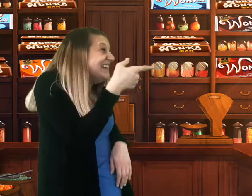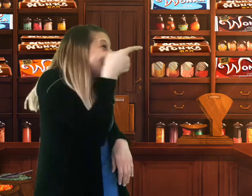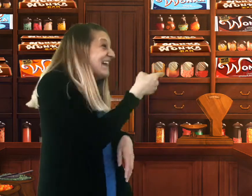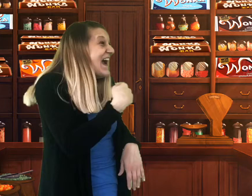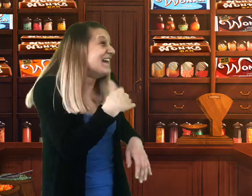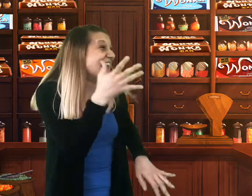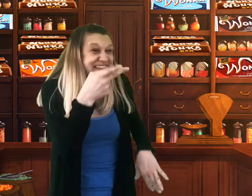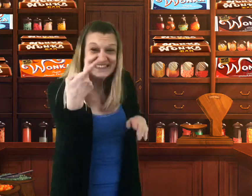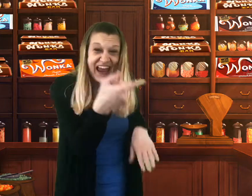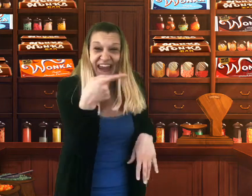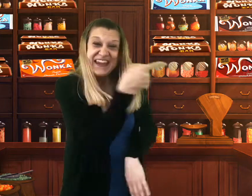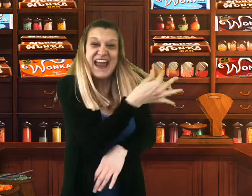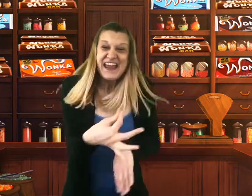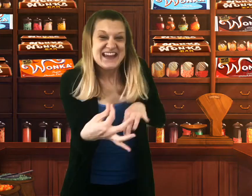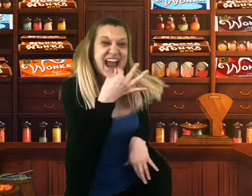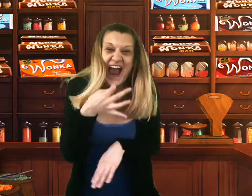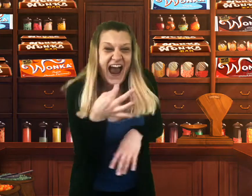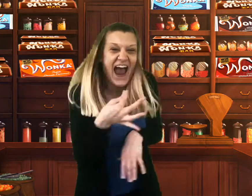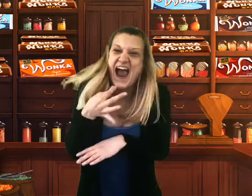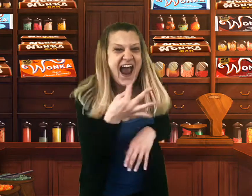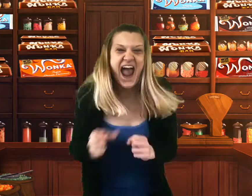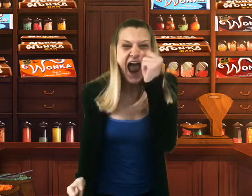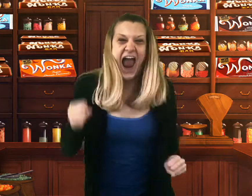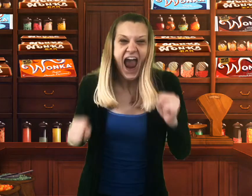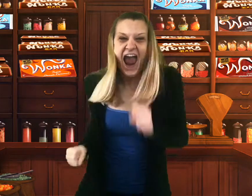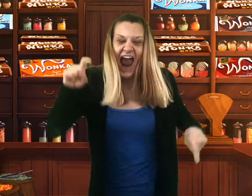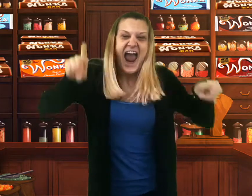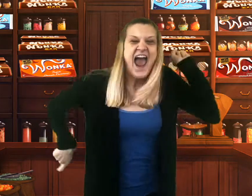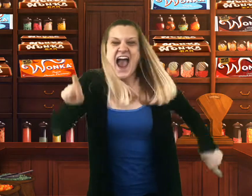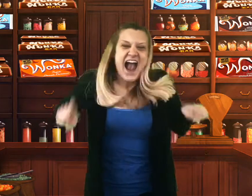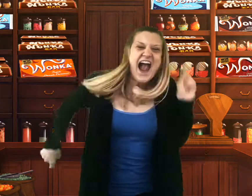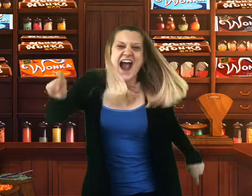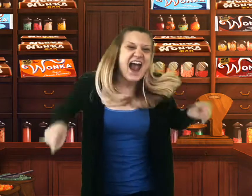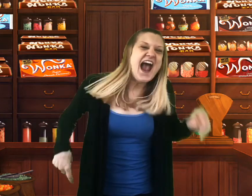"I’ll be seeing you! I’ll be seeing you! I’ll be seeing you soon!"